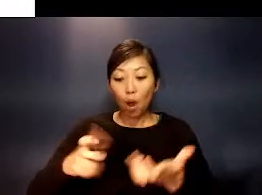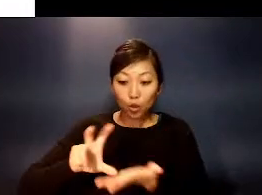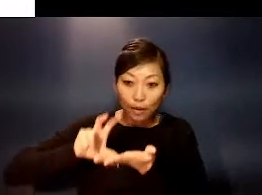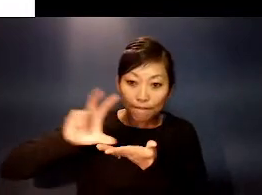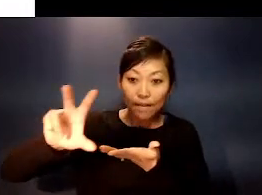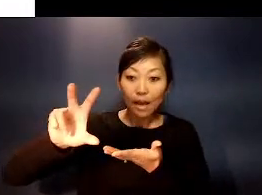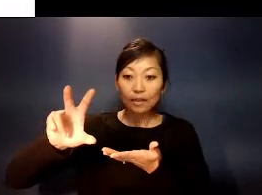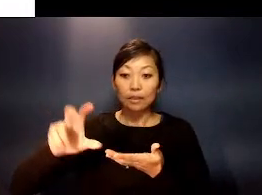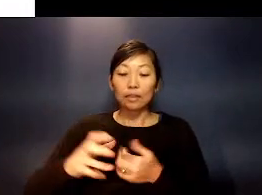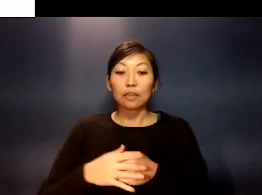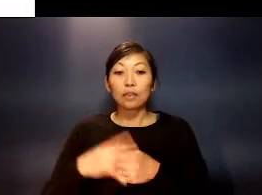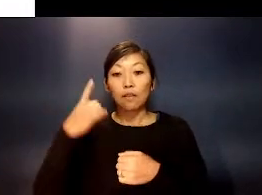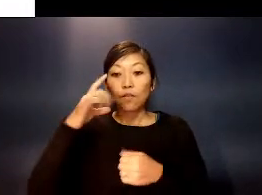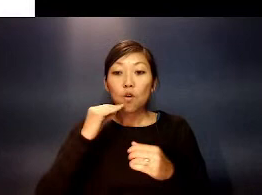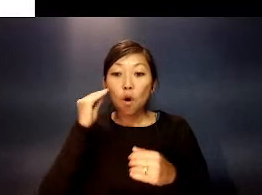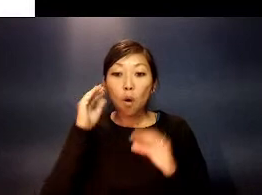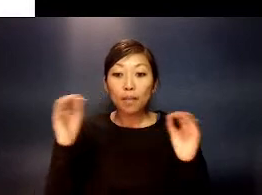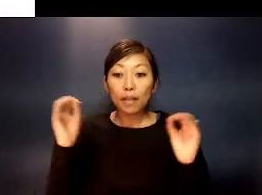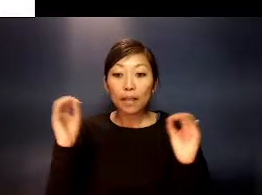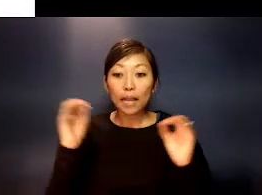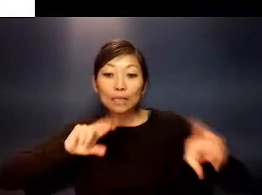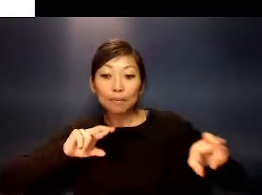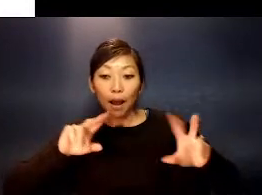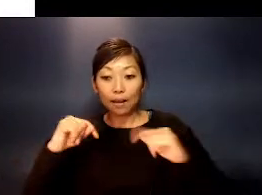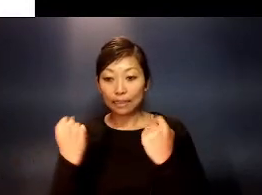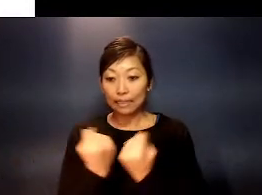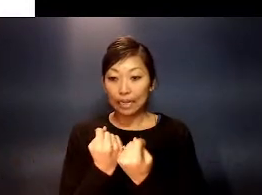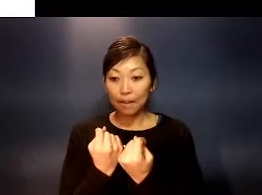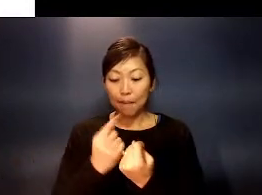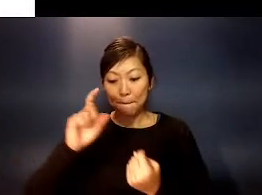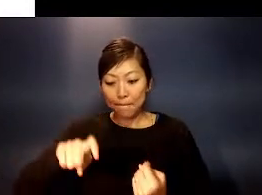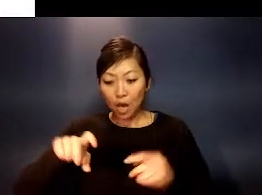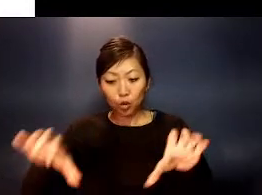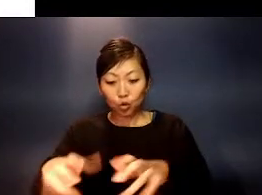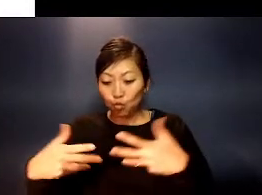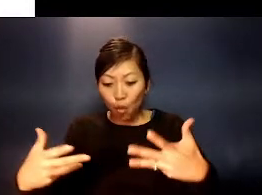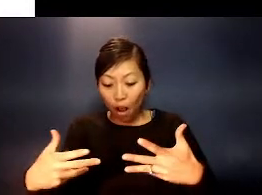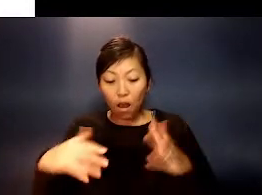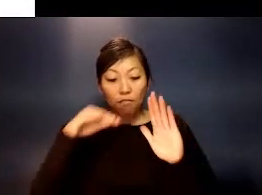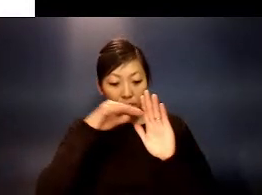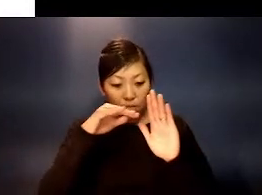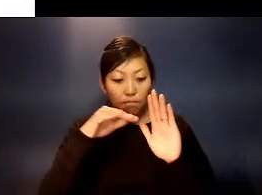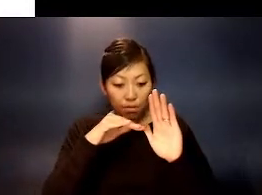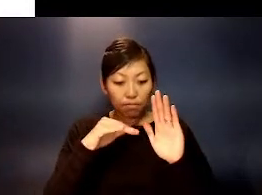FULL-TIME DIRECTOR OF HOMELESS RESPONSE. WE NEED ONE OR MORE, TWO FULL-TIME EMPLOYEES TO THE